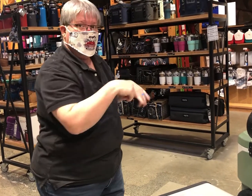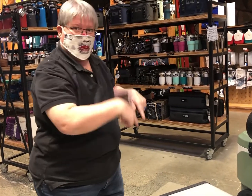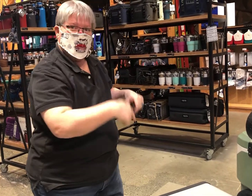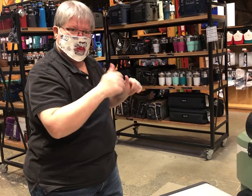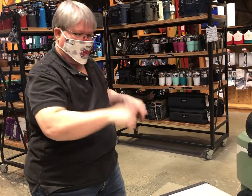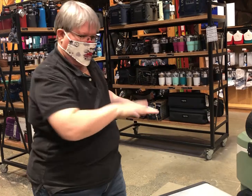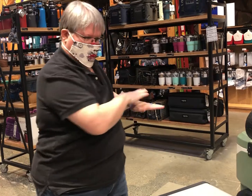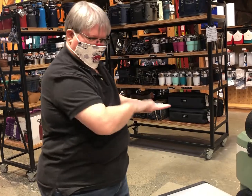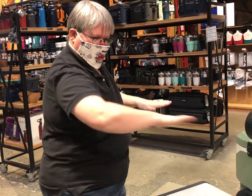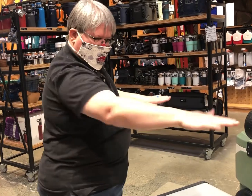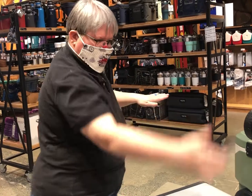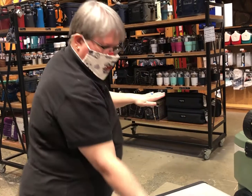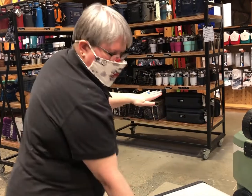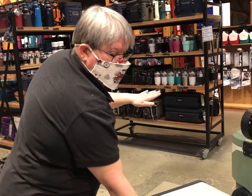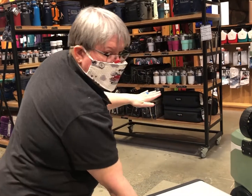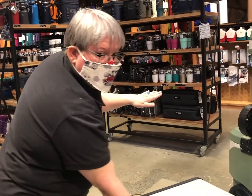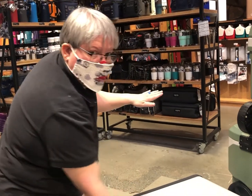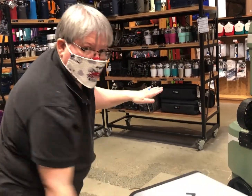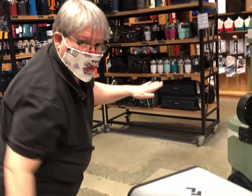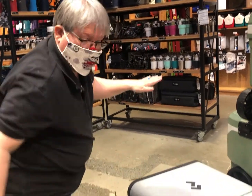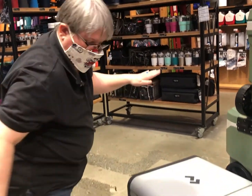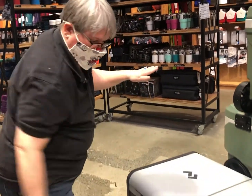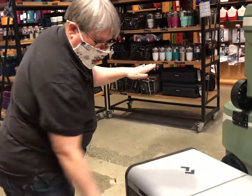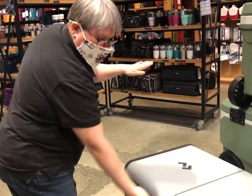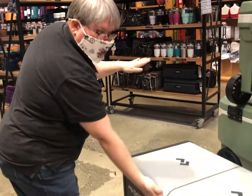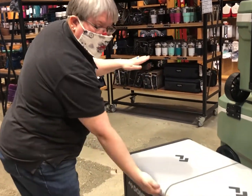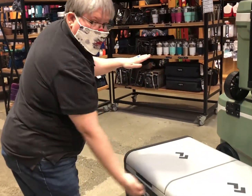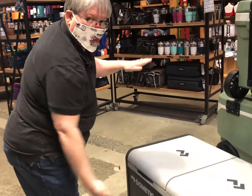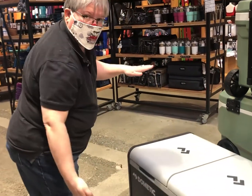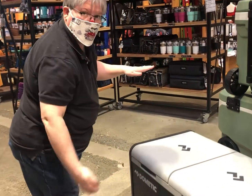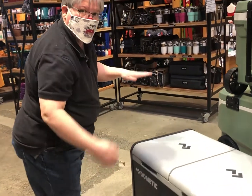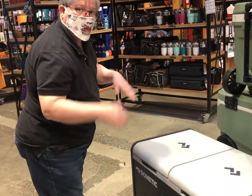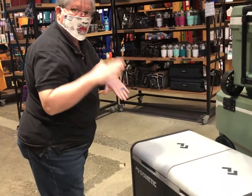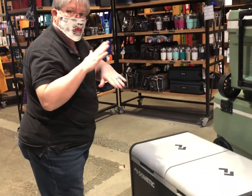And this one, the counter can go right on top and this slide out from underneath.